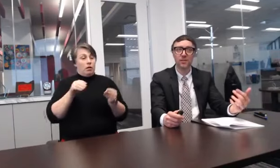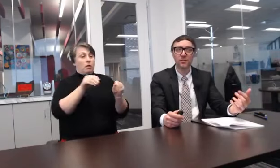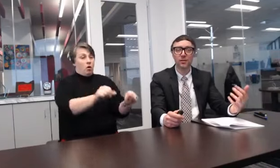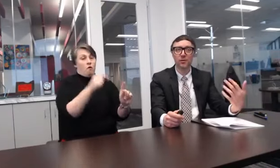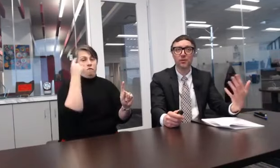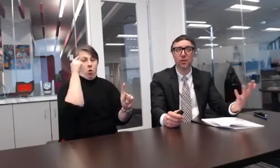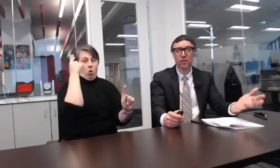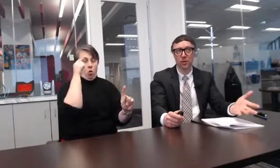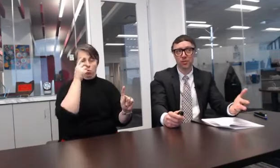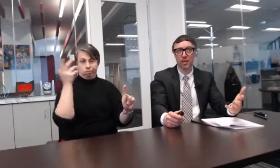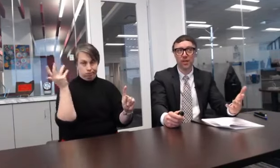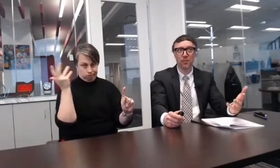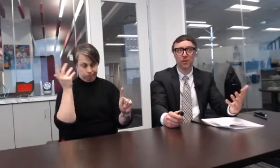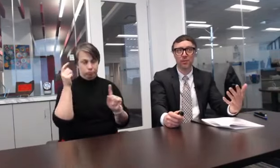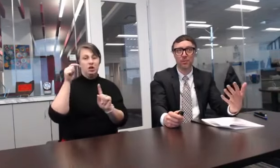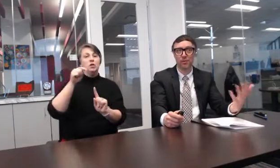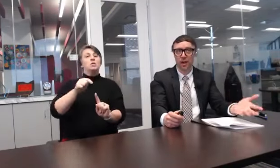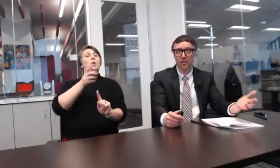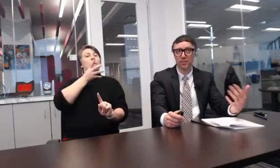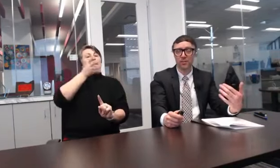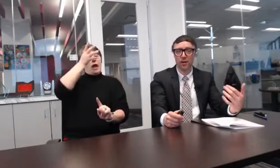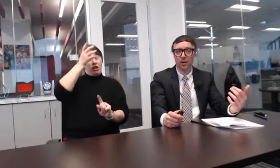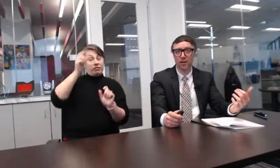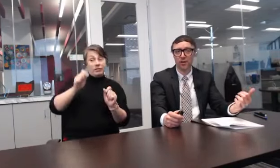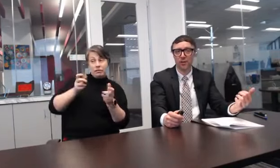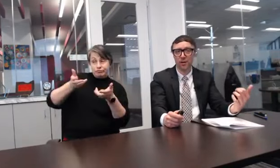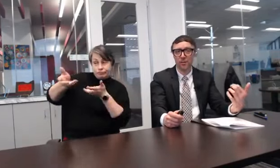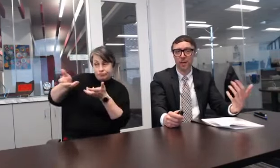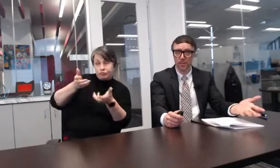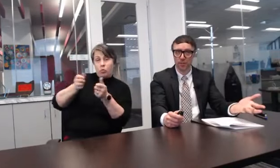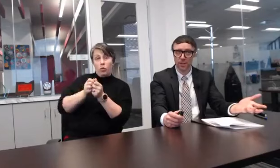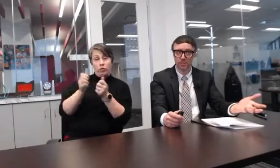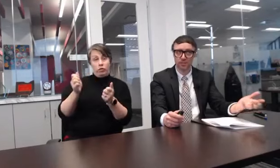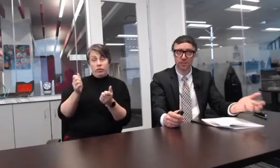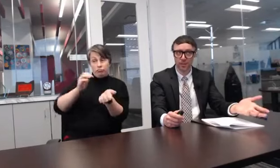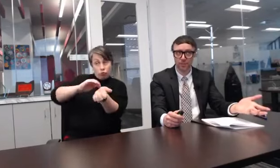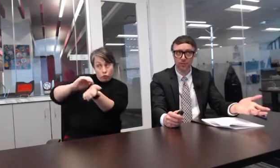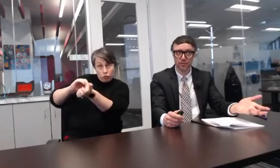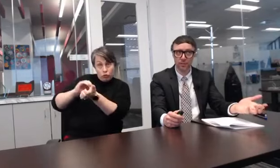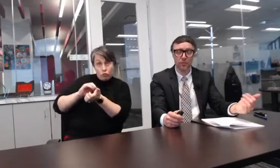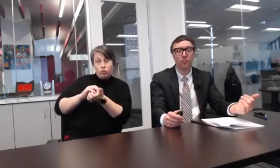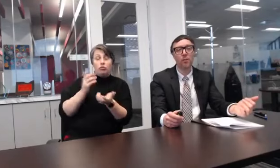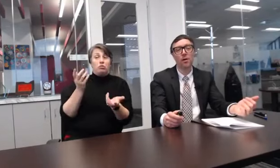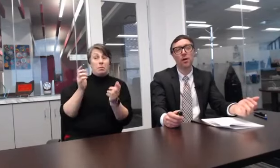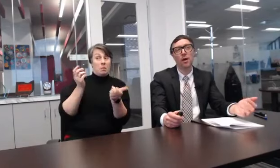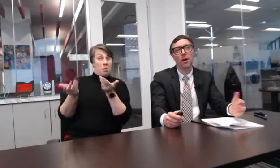So you can negotiate with providers on the payment rates to them, for example.